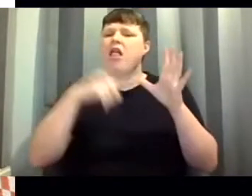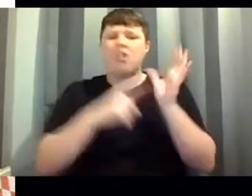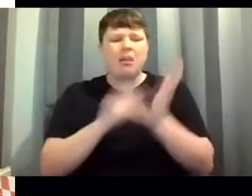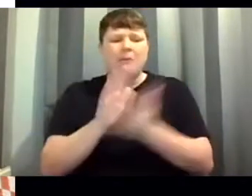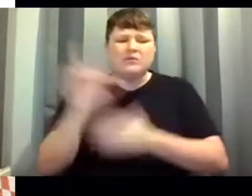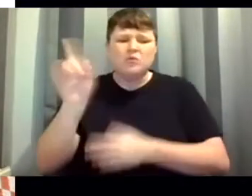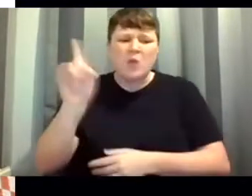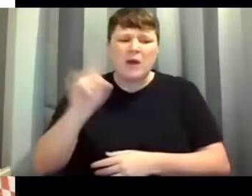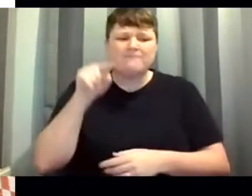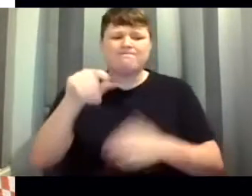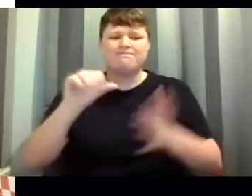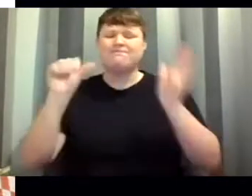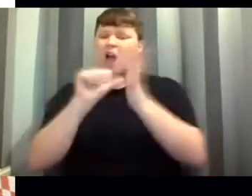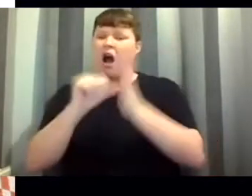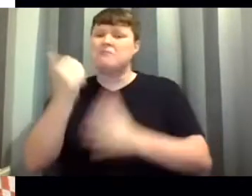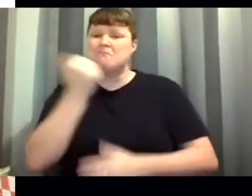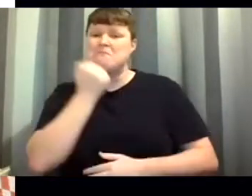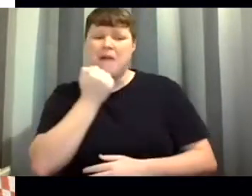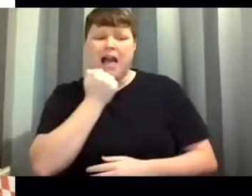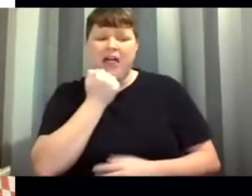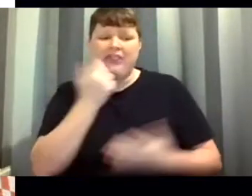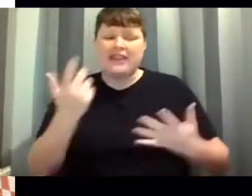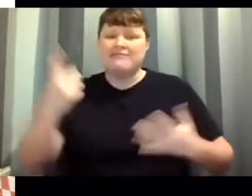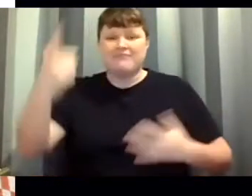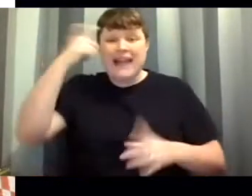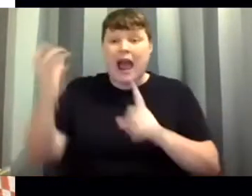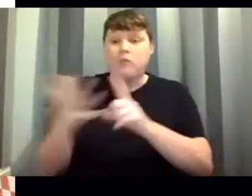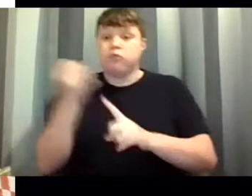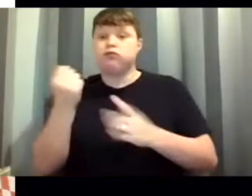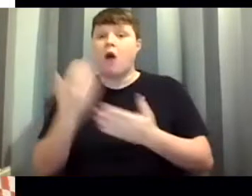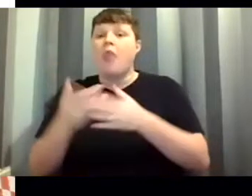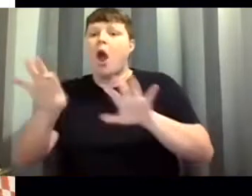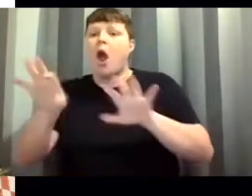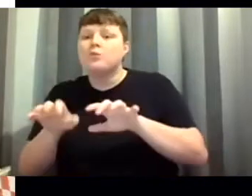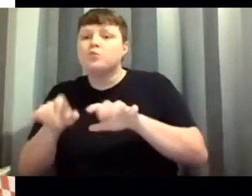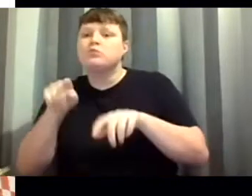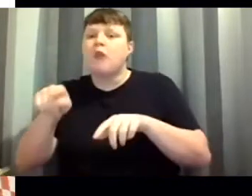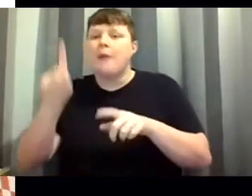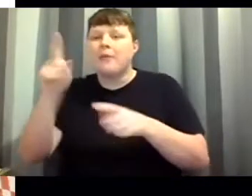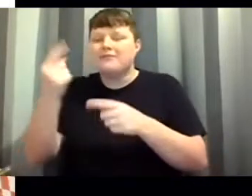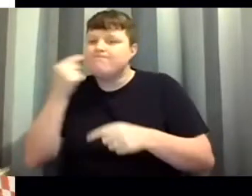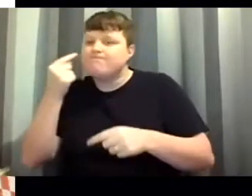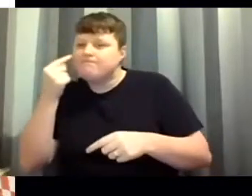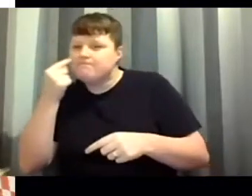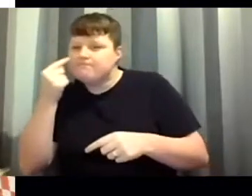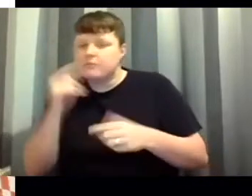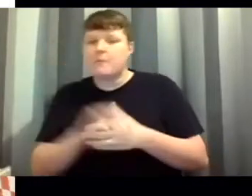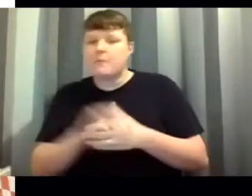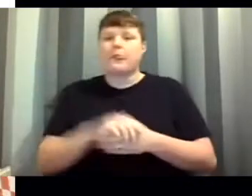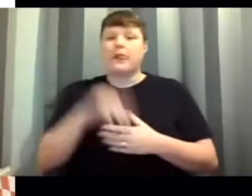any predictability there. That really changed with the work of L. F. Richardson in 1922 and he envisaged